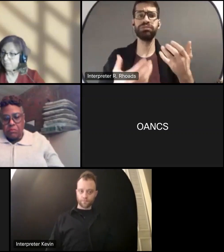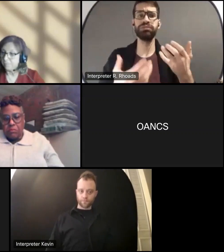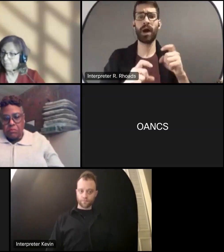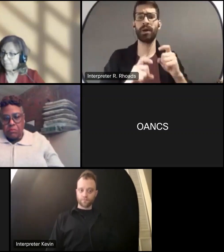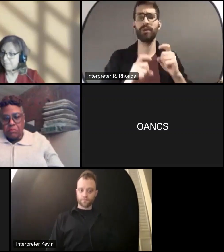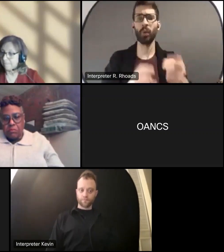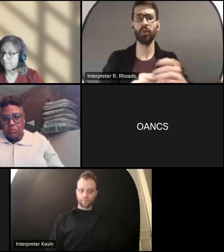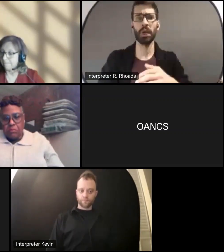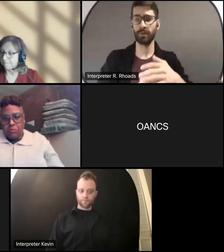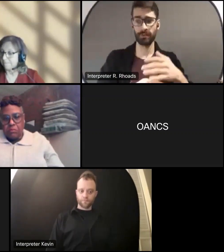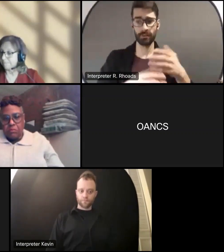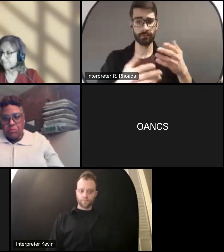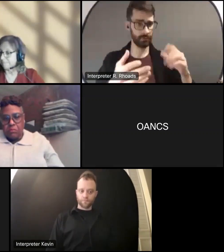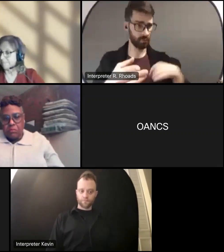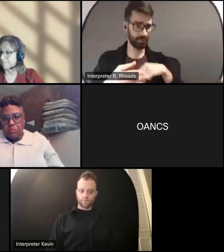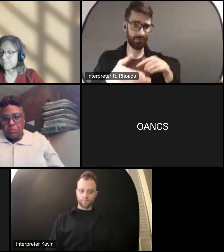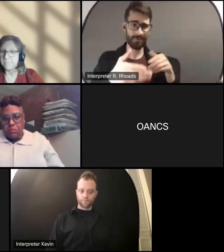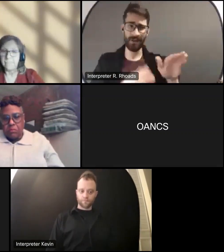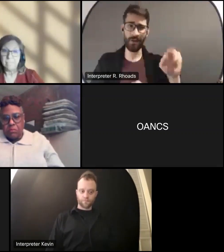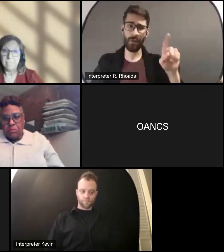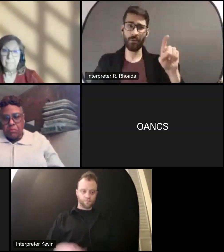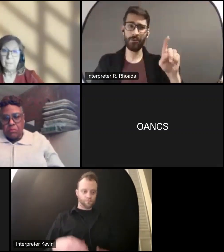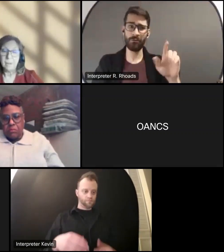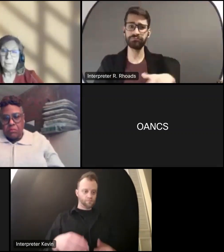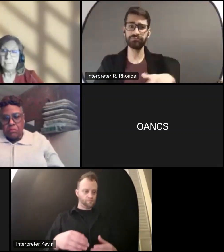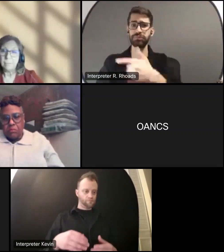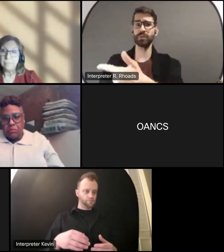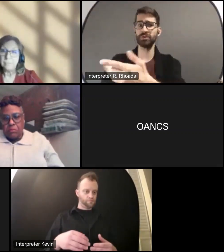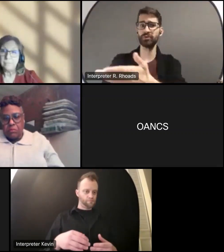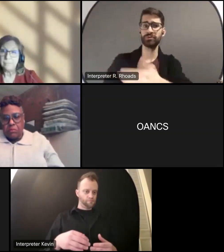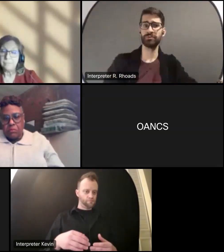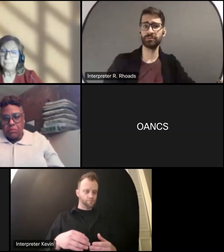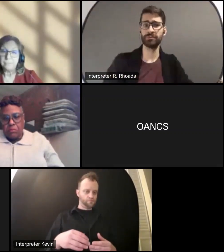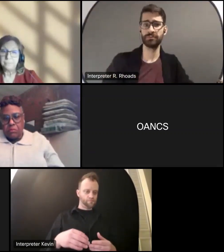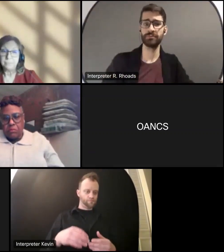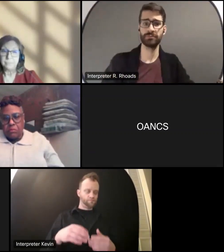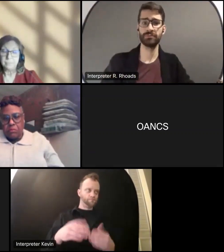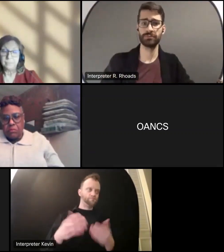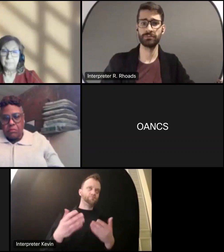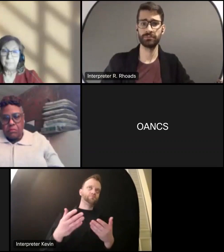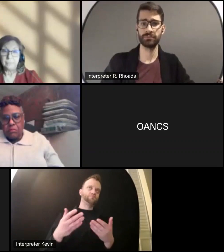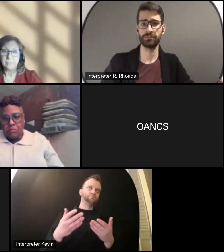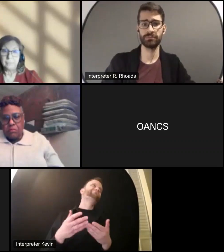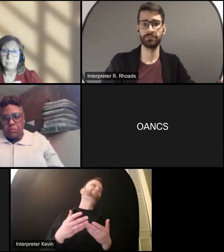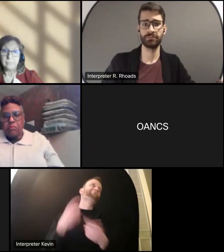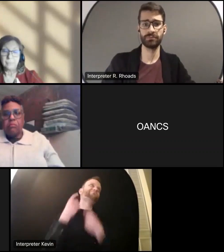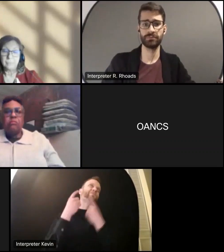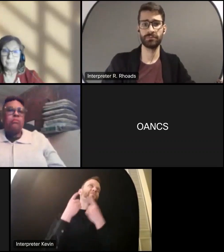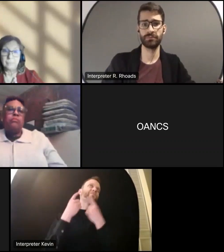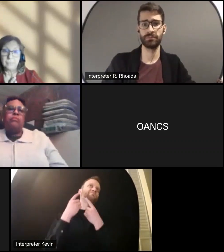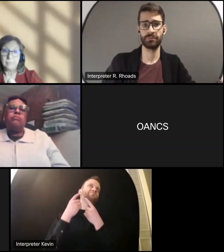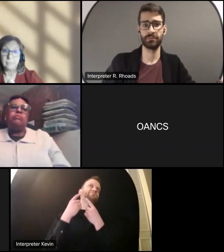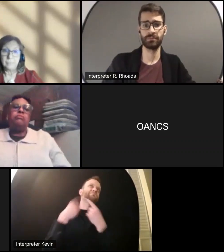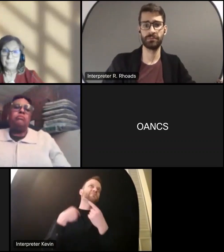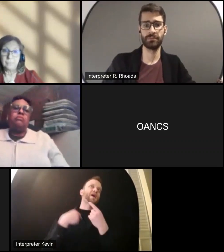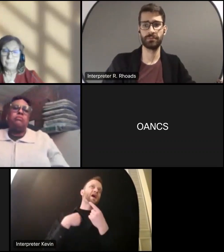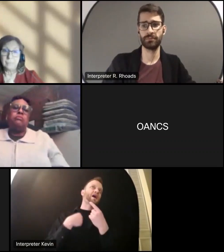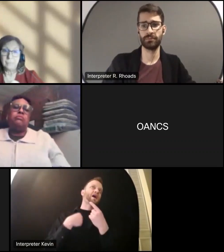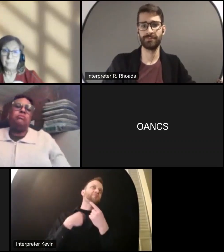(Boese) Well ... I'm gonna have Dawn back me up after I put my foot in my mouth, I'm sure. But